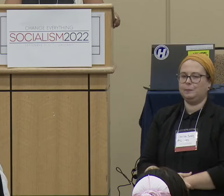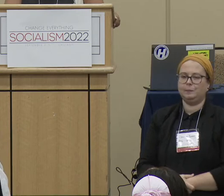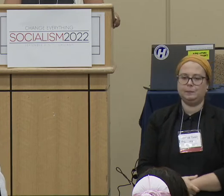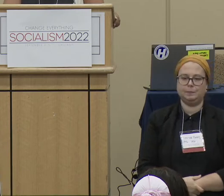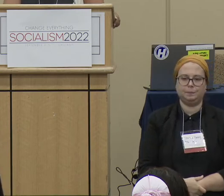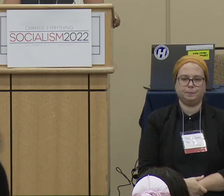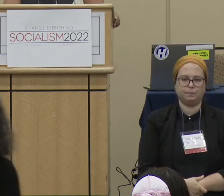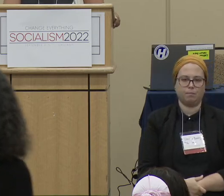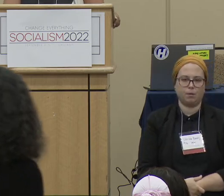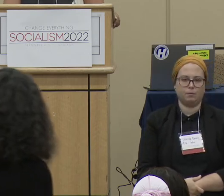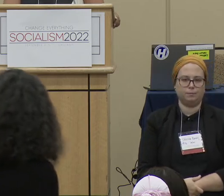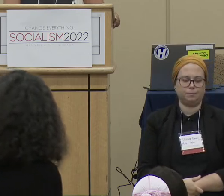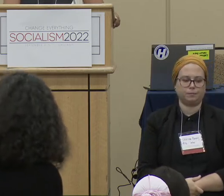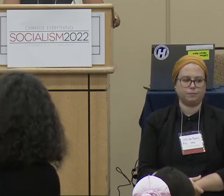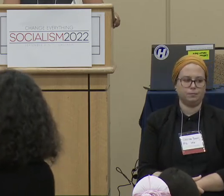≫ Thank you so much. I appreciate it.